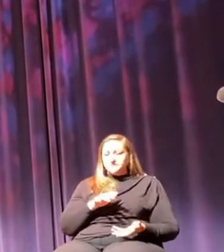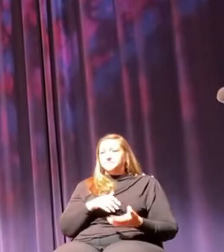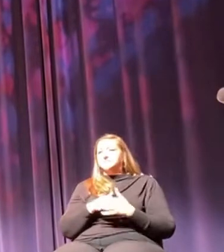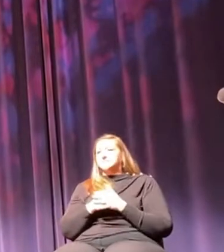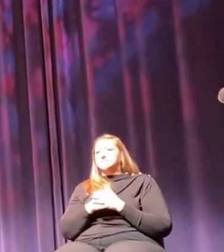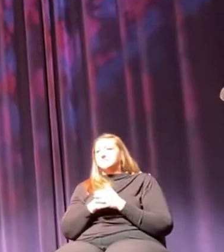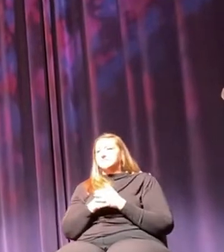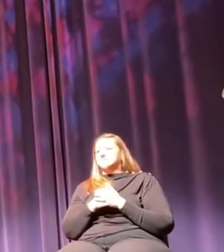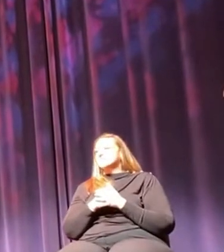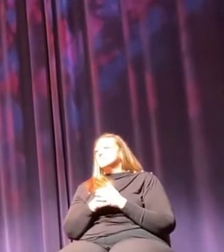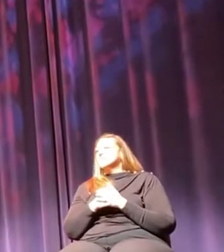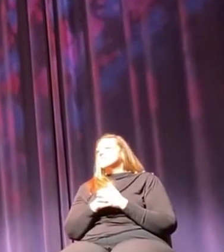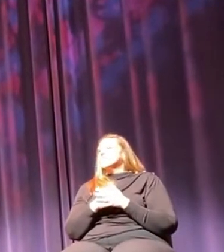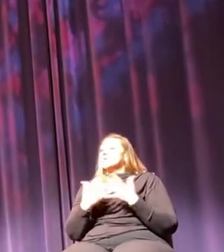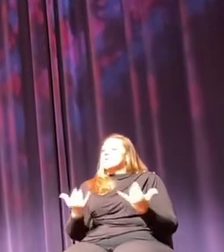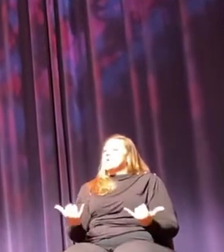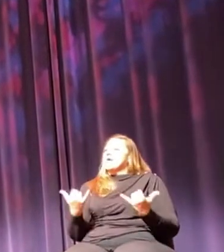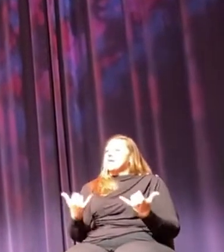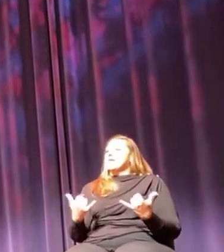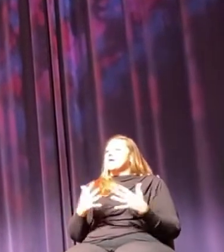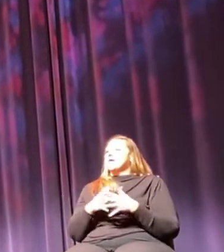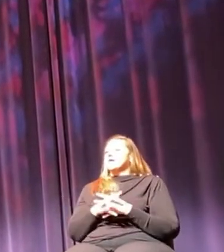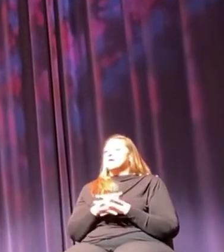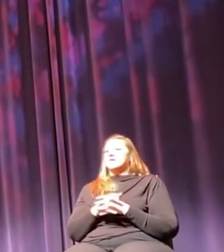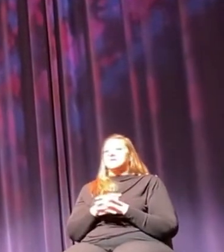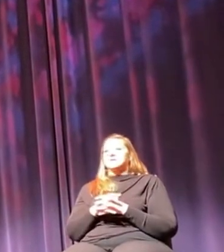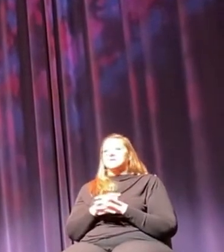Right now: the news doesn't matter.